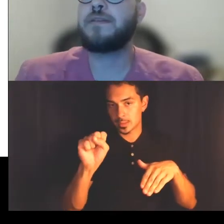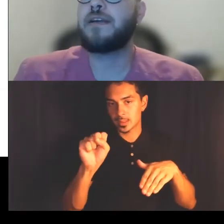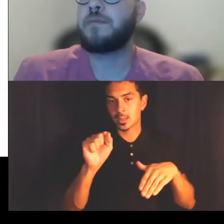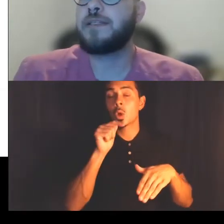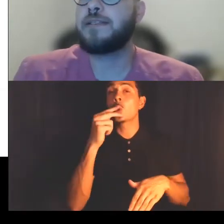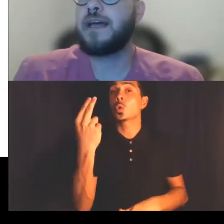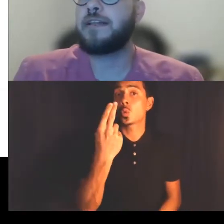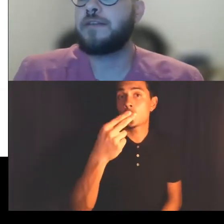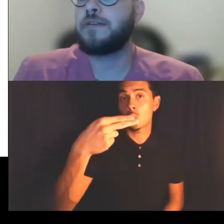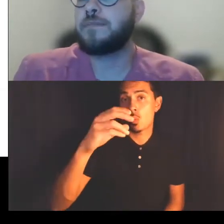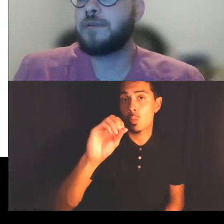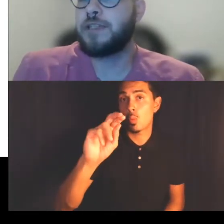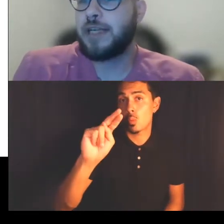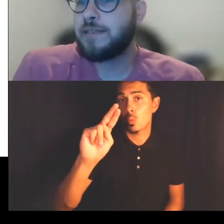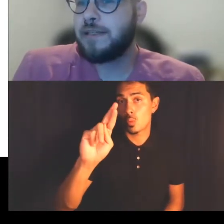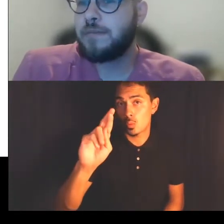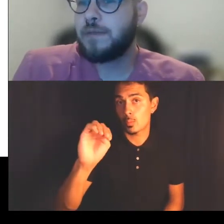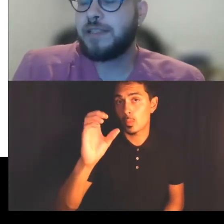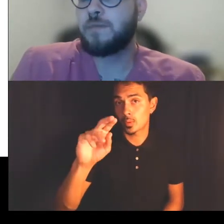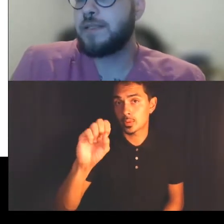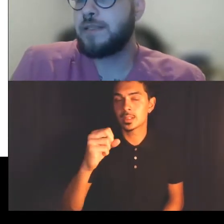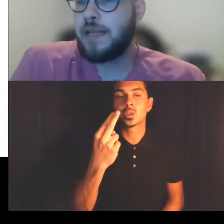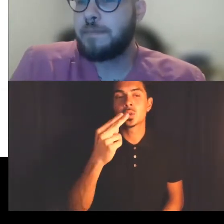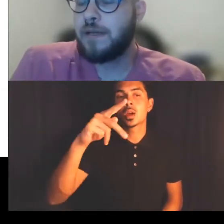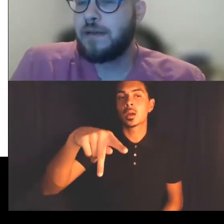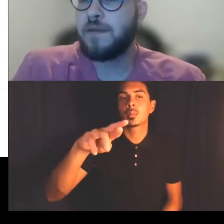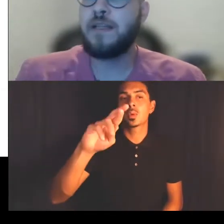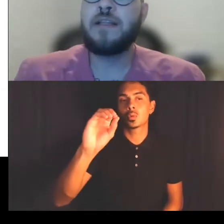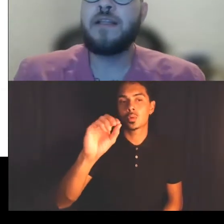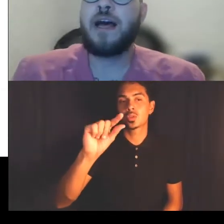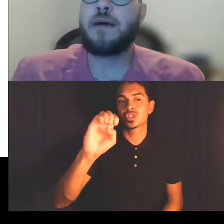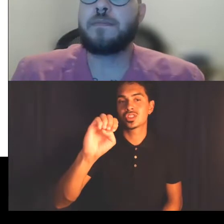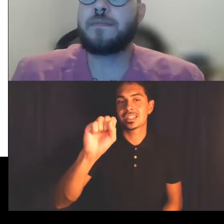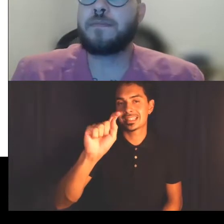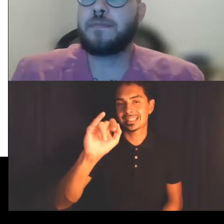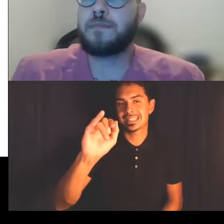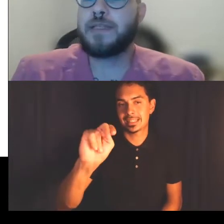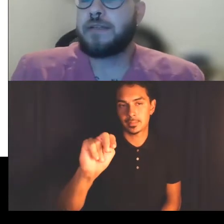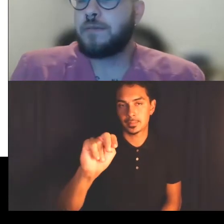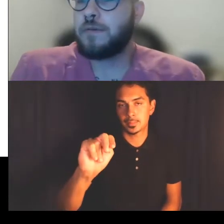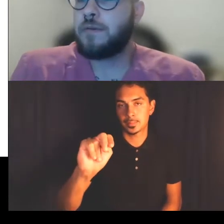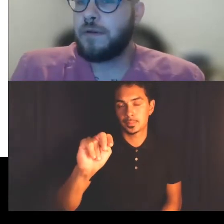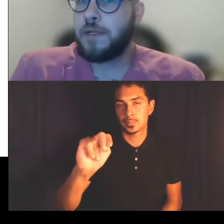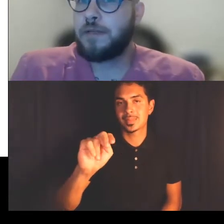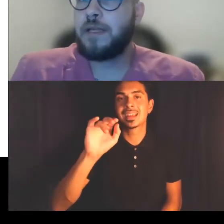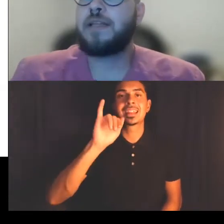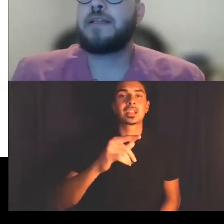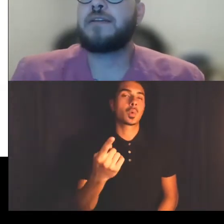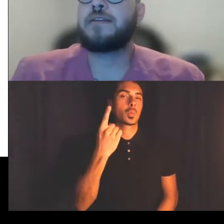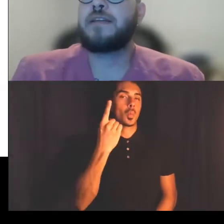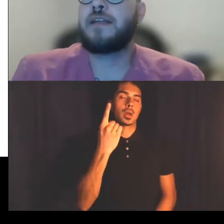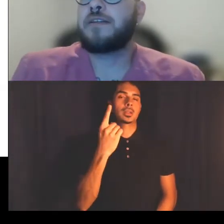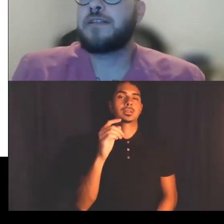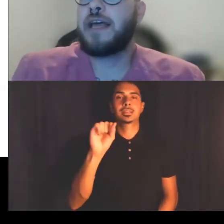so there are ones that use progestin, which is one type of sexual hormone, and then there's others